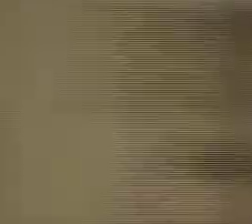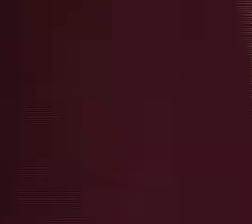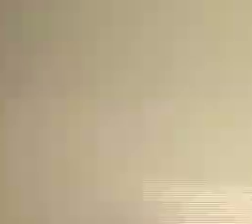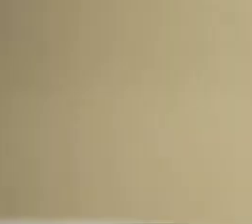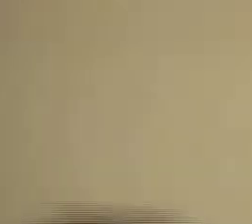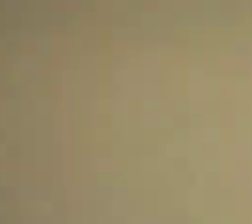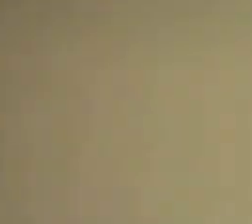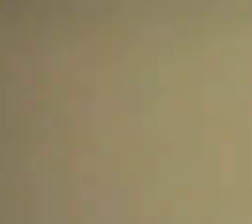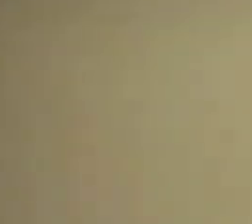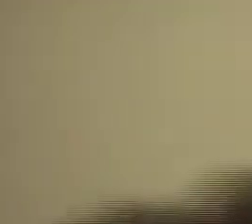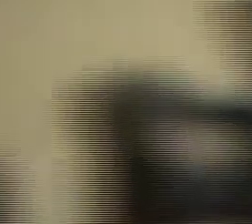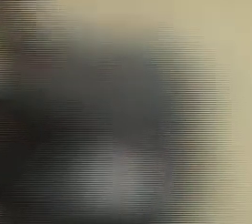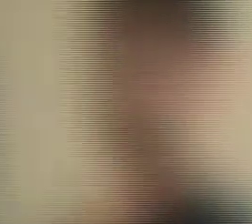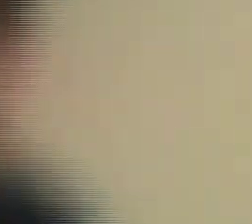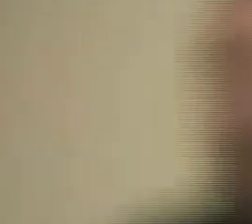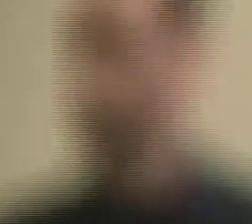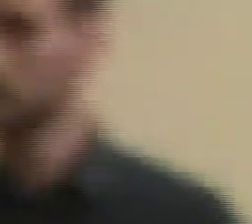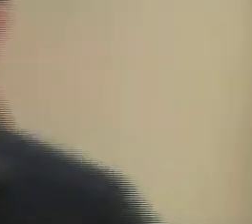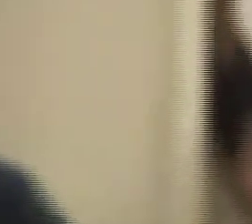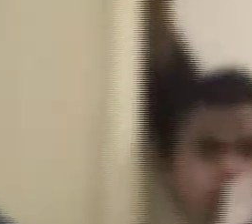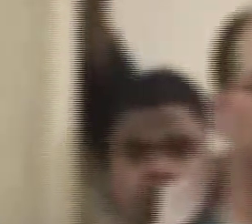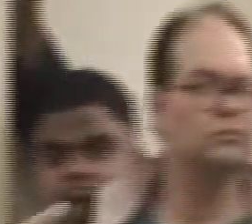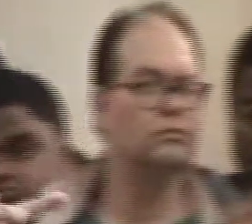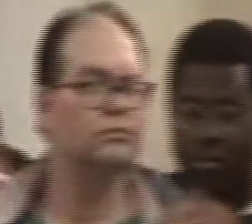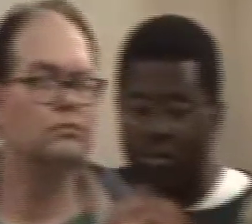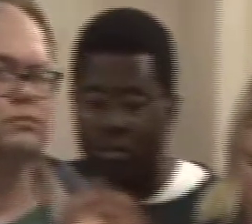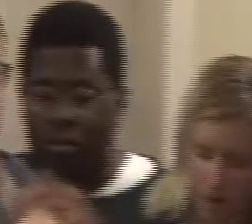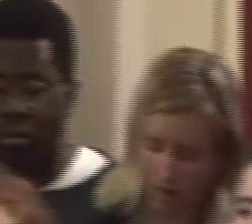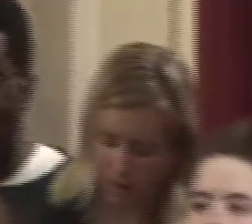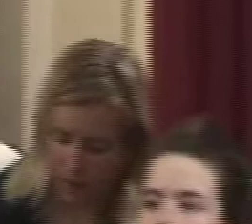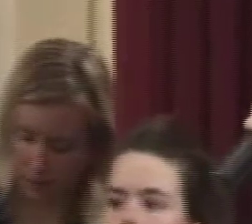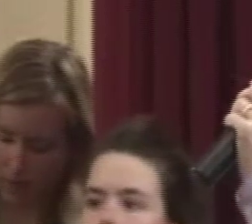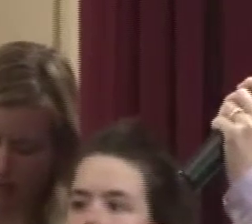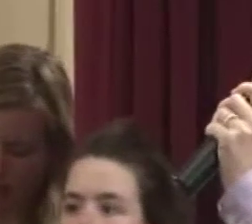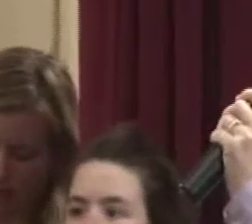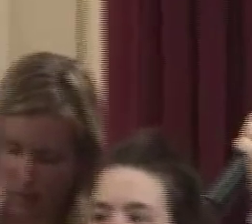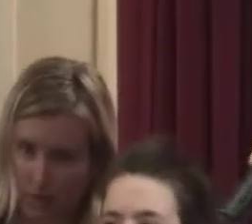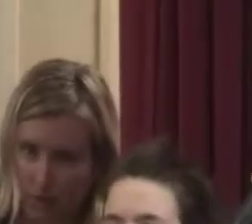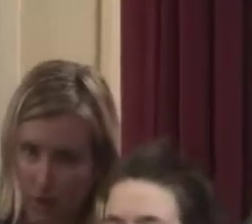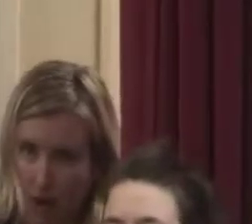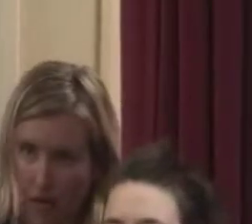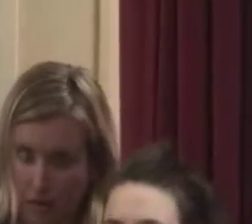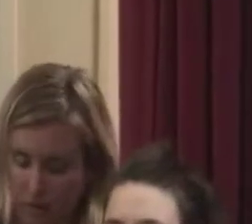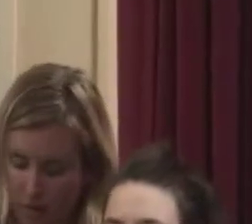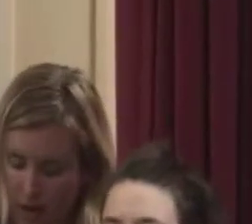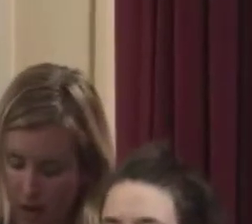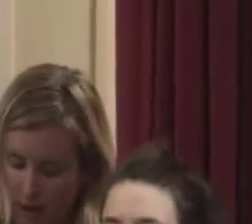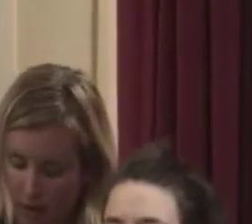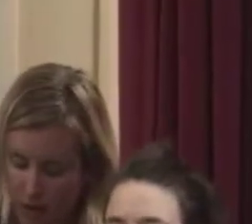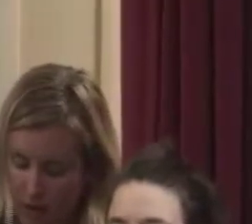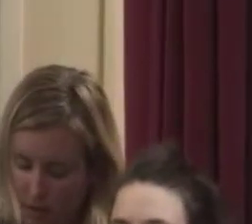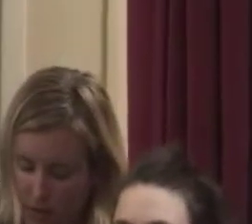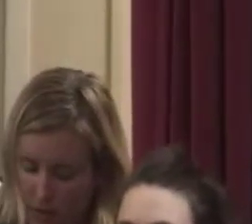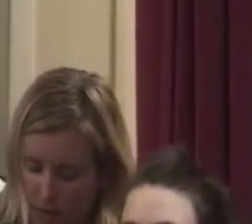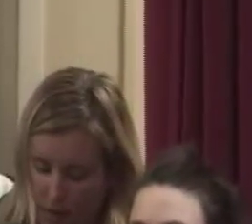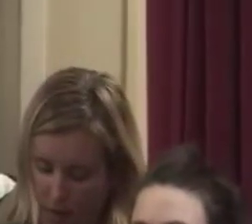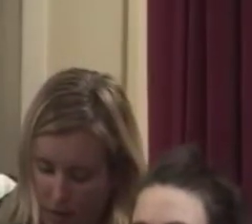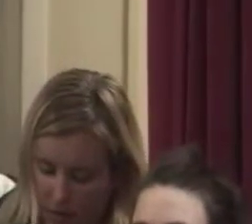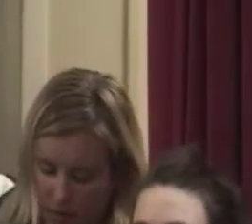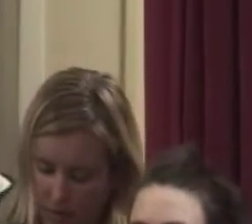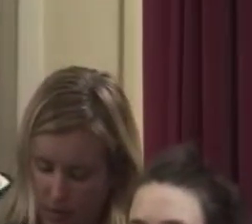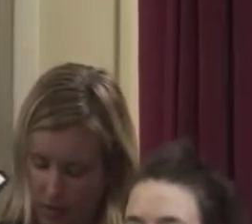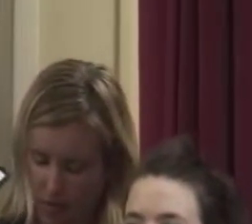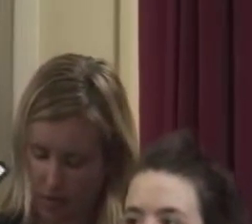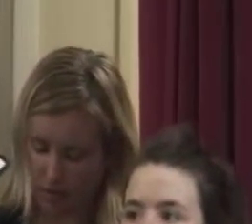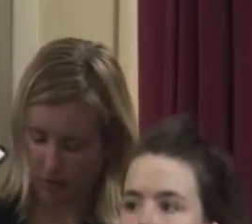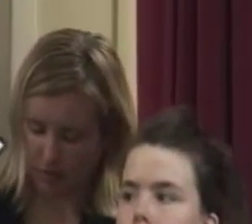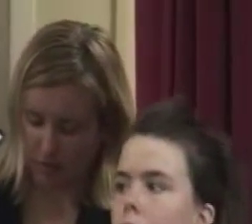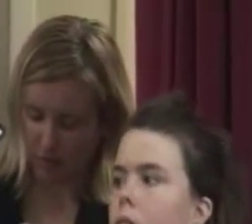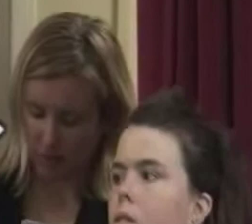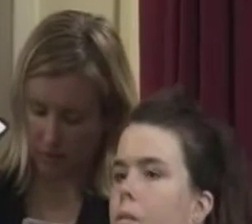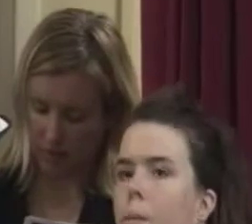[Ing Wong-Ward] We have a question over here .